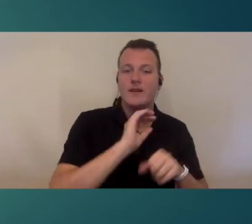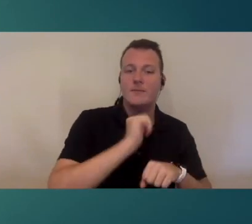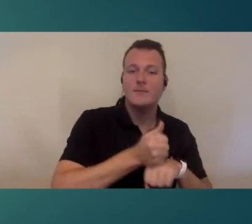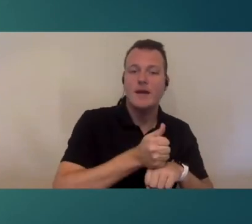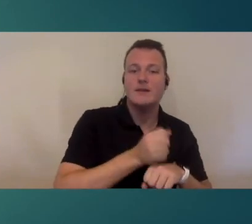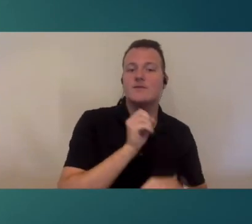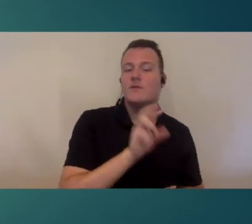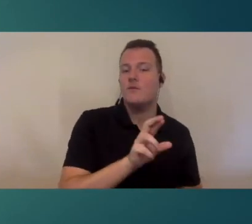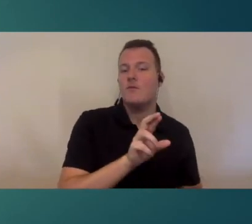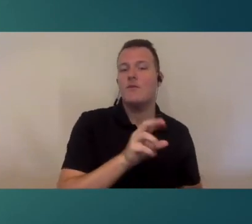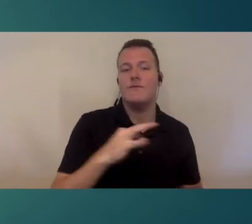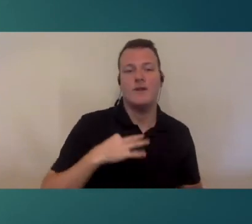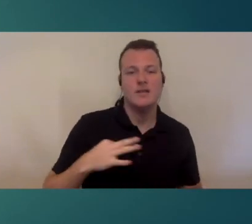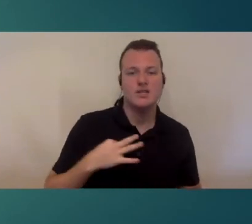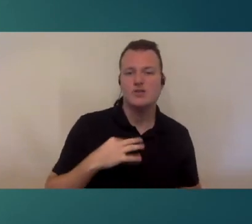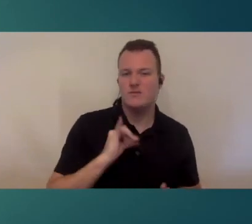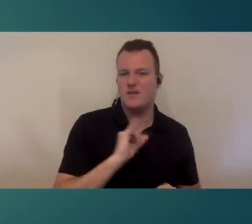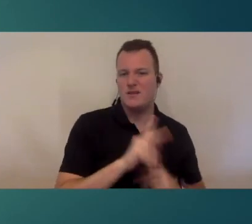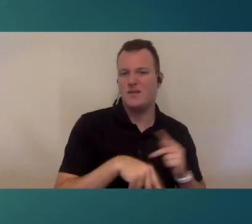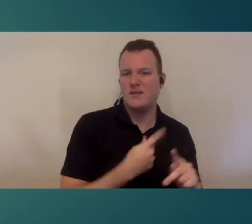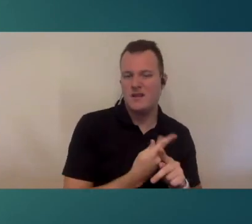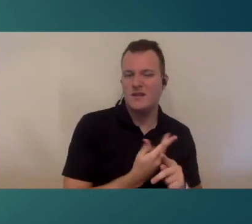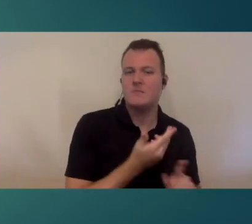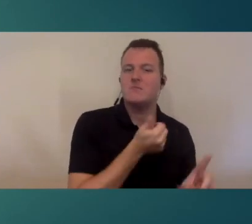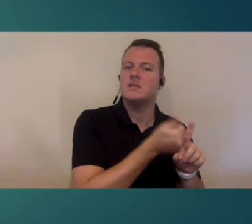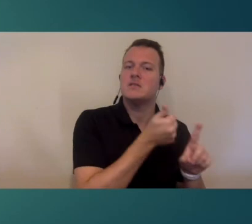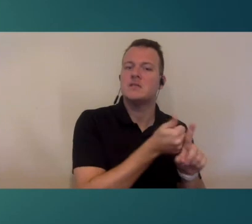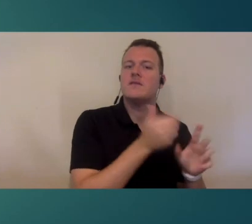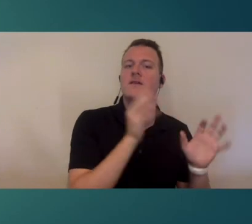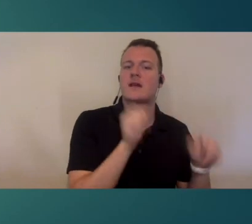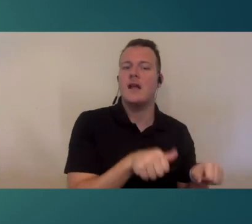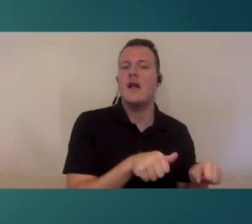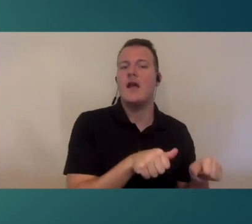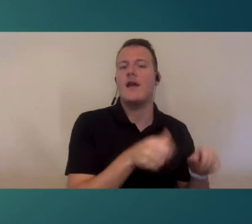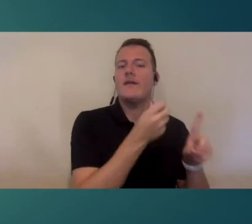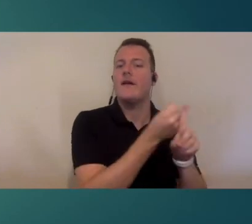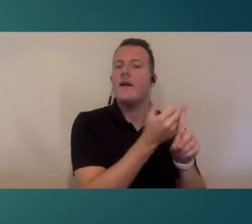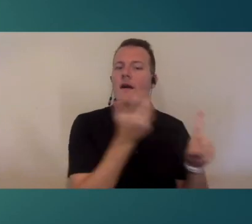something along those lines, that can speak to you about a personality, a